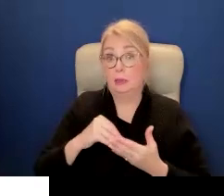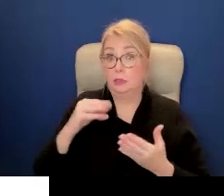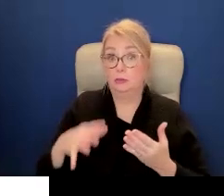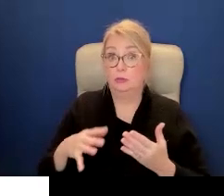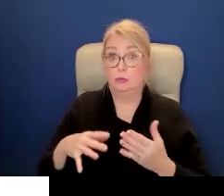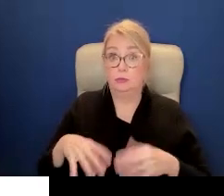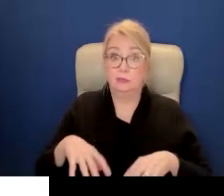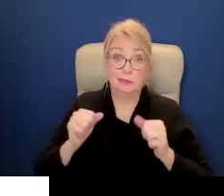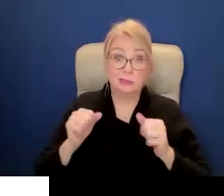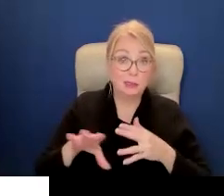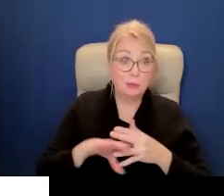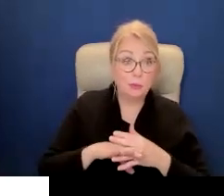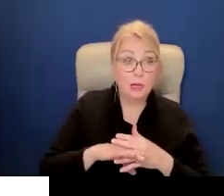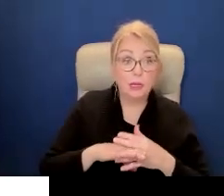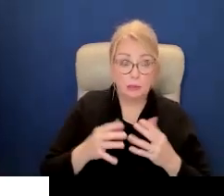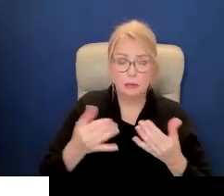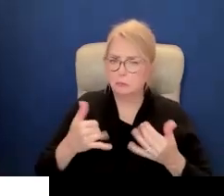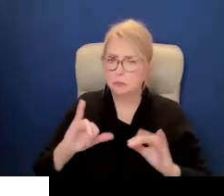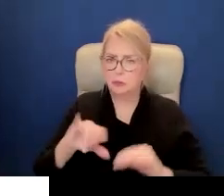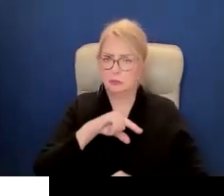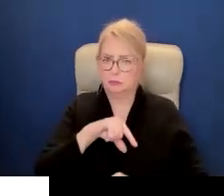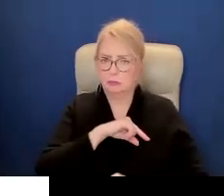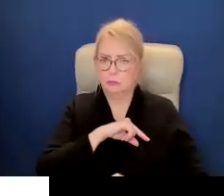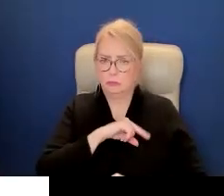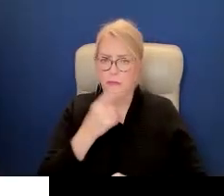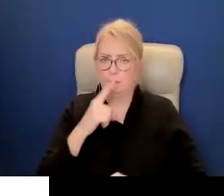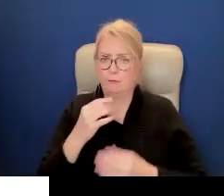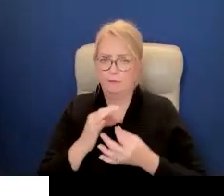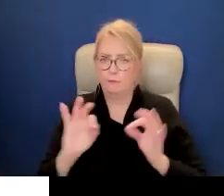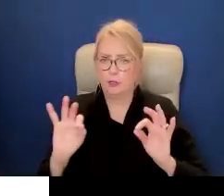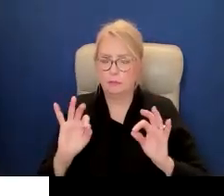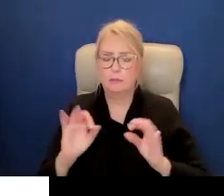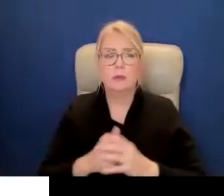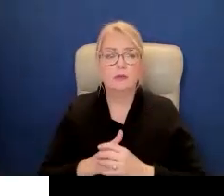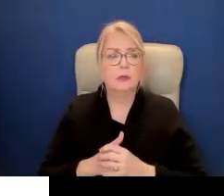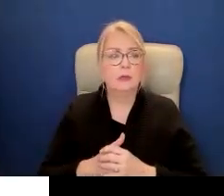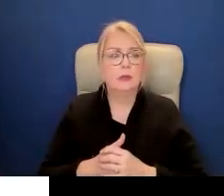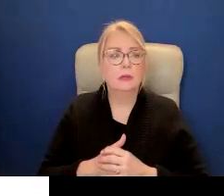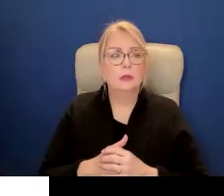It doesn't take them out of that eligibility. Traditional and nontraditional students are eligible as well.